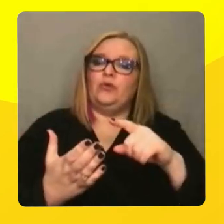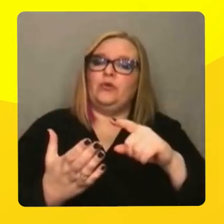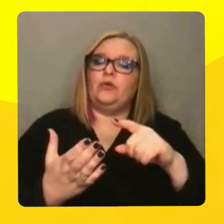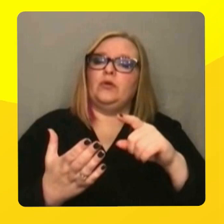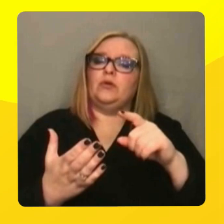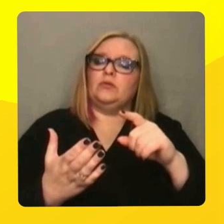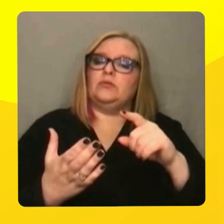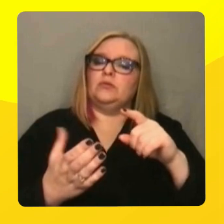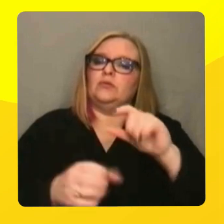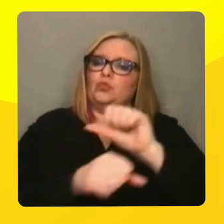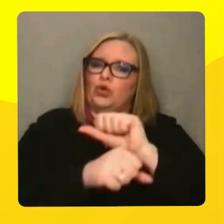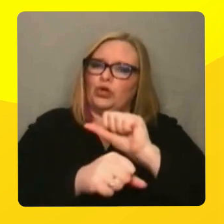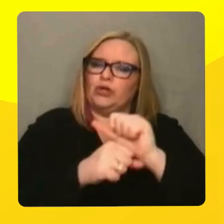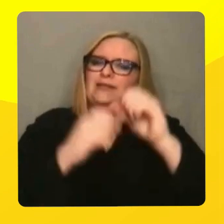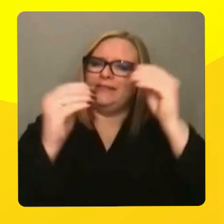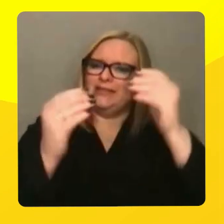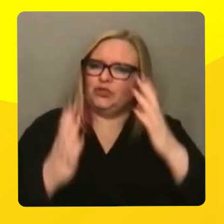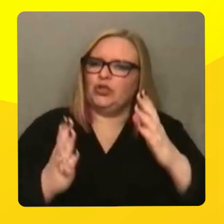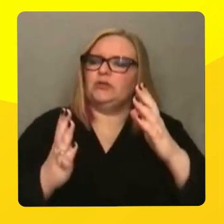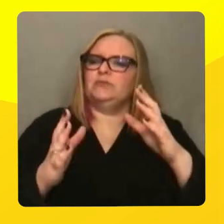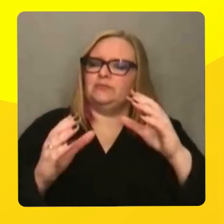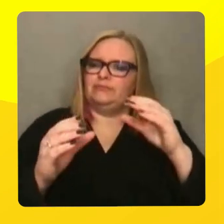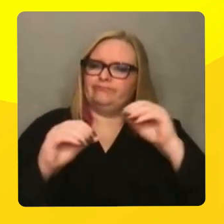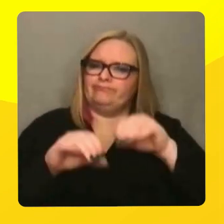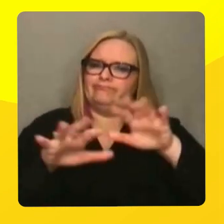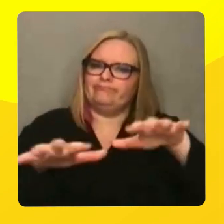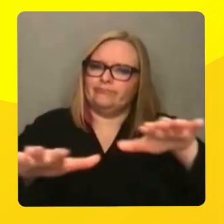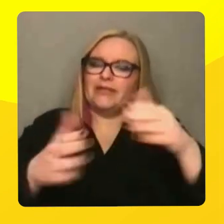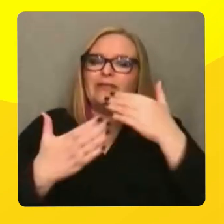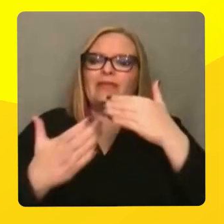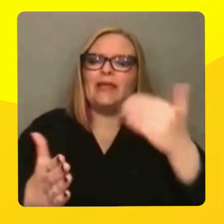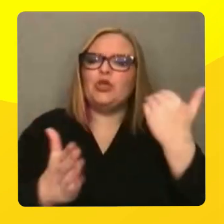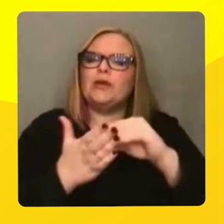Thank you again for joining us. And thank you again, Jessica and Lauren.